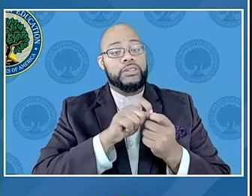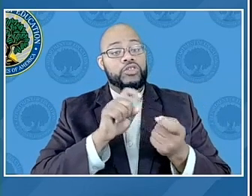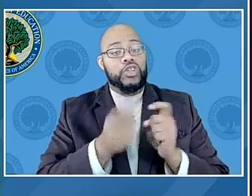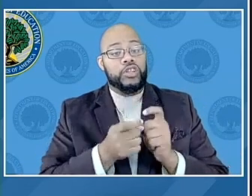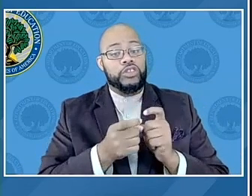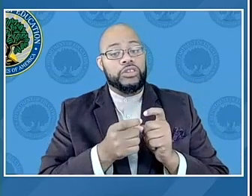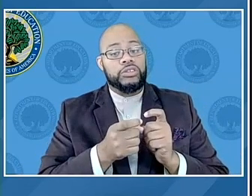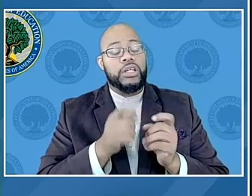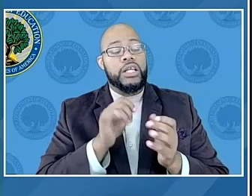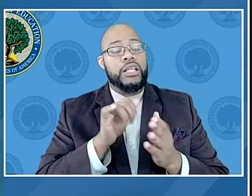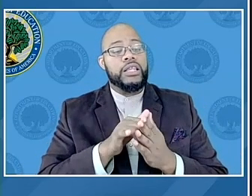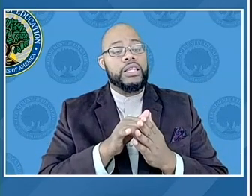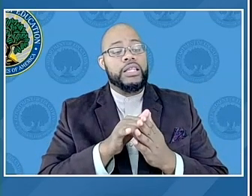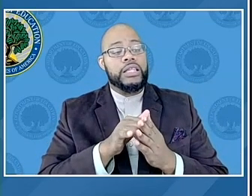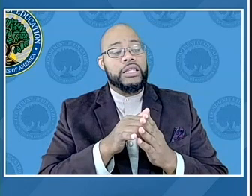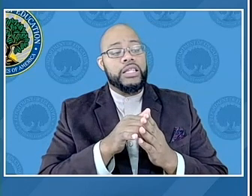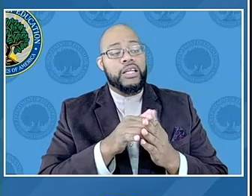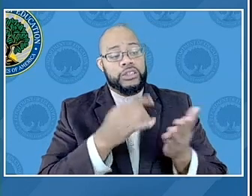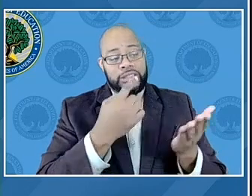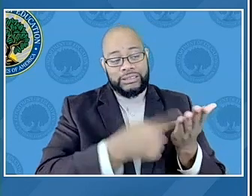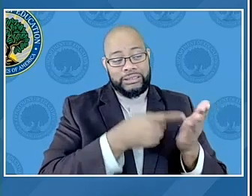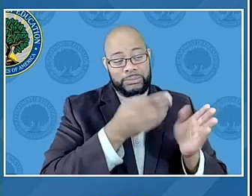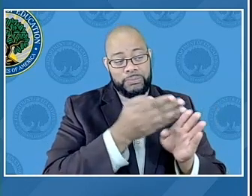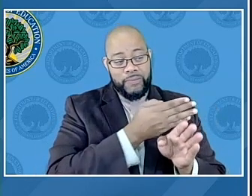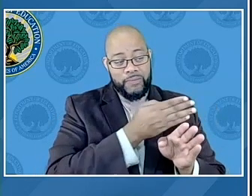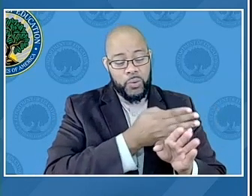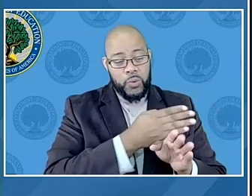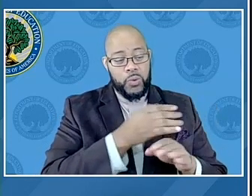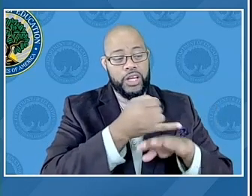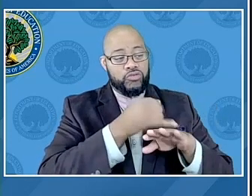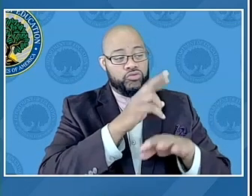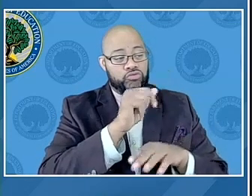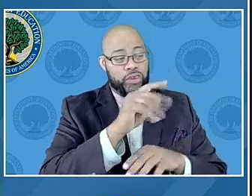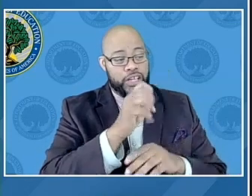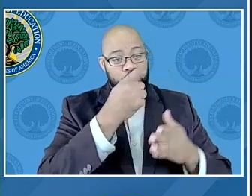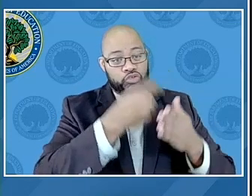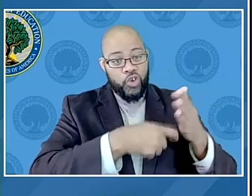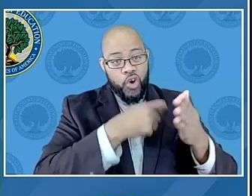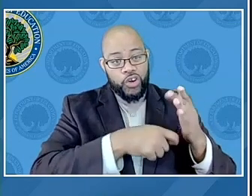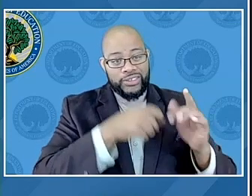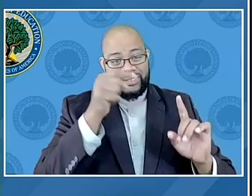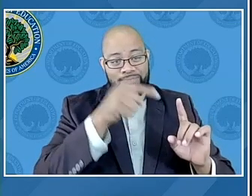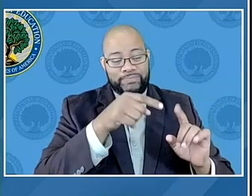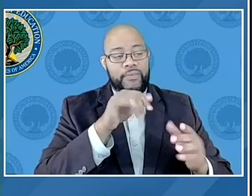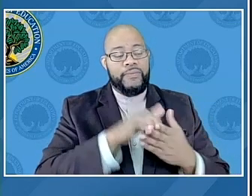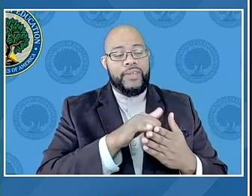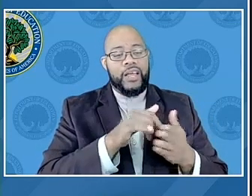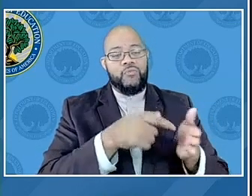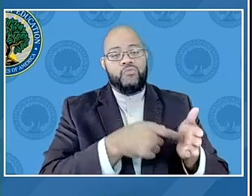alluded to earlier, the interest rate charges, those are required by statute,